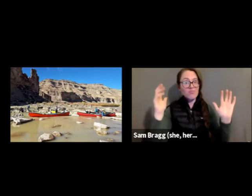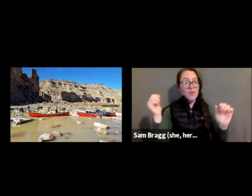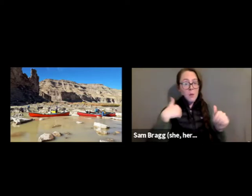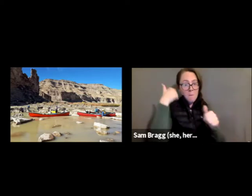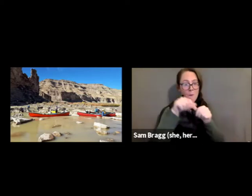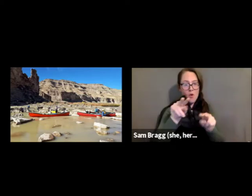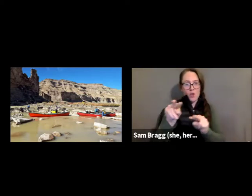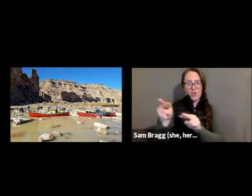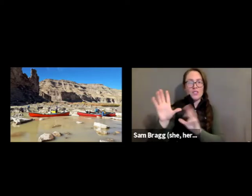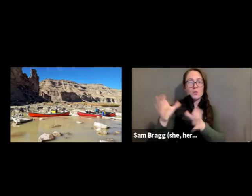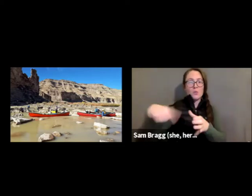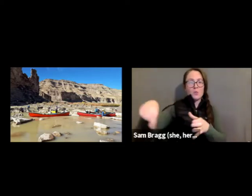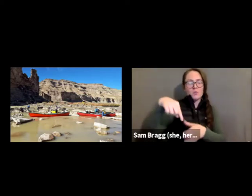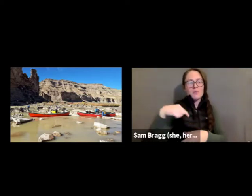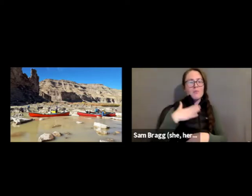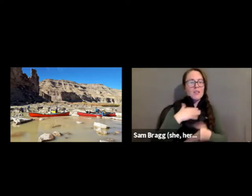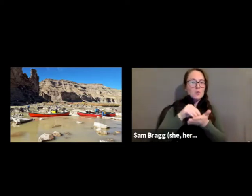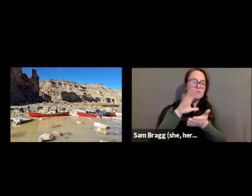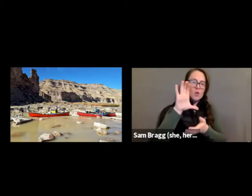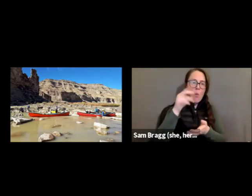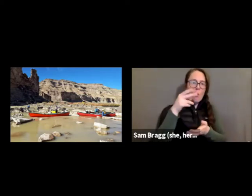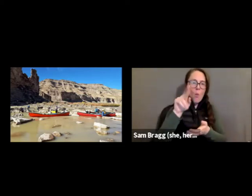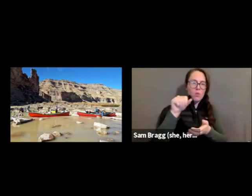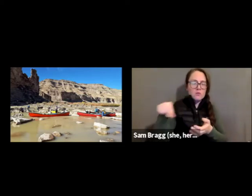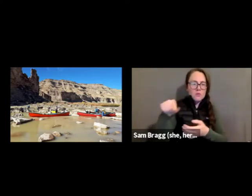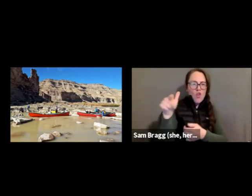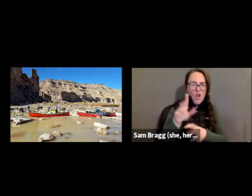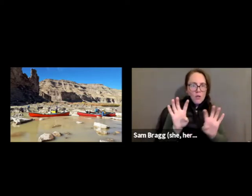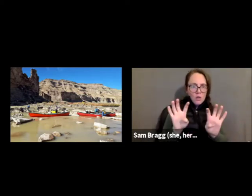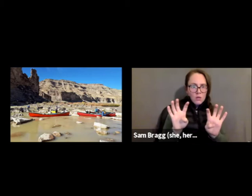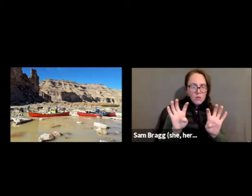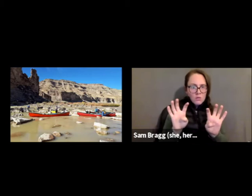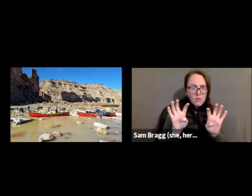trusting her other senses and that guidance of her peers and the students who were there were